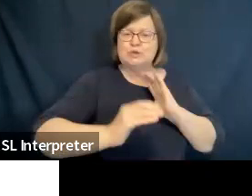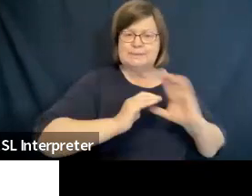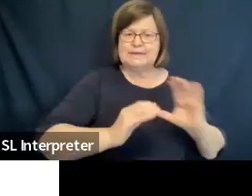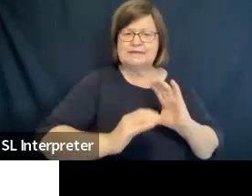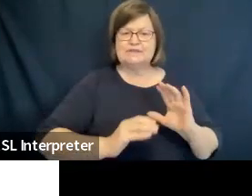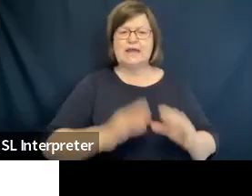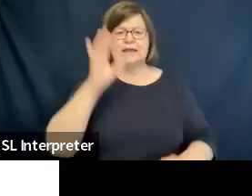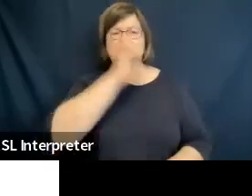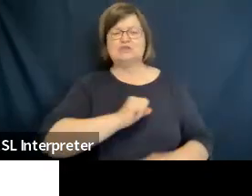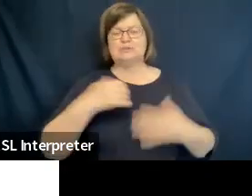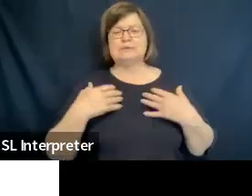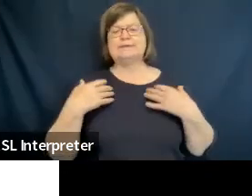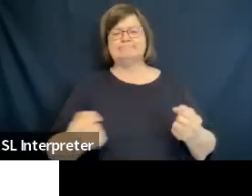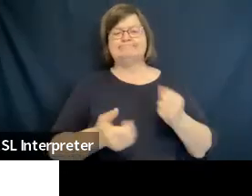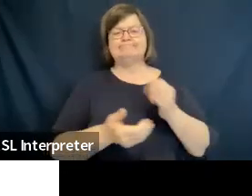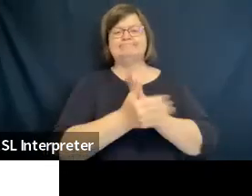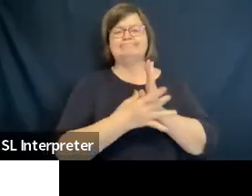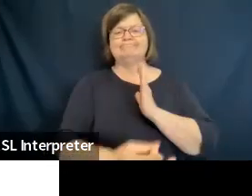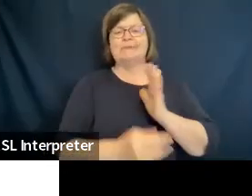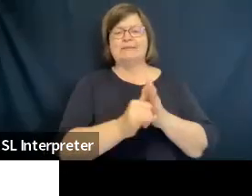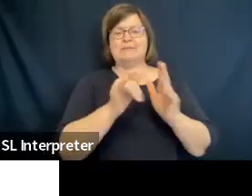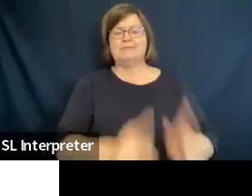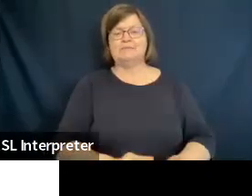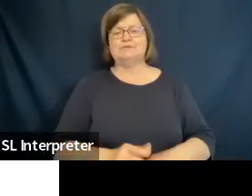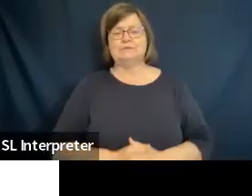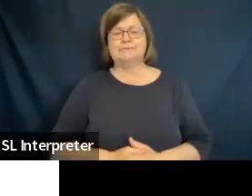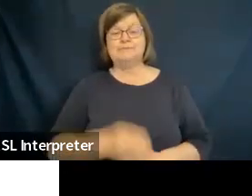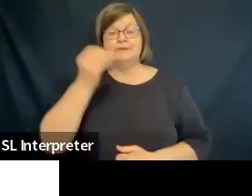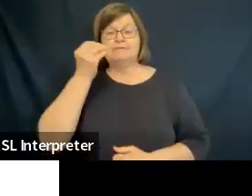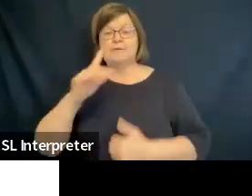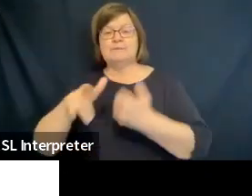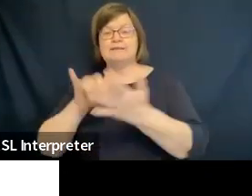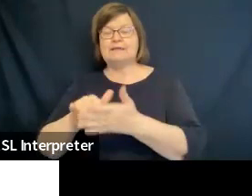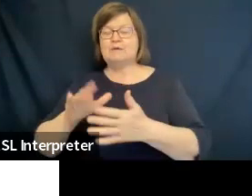assume competence on the part of the patient. Information about their care and treatment